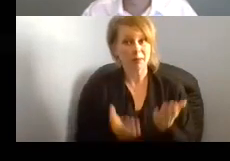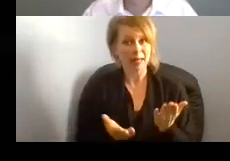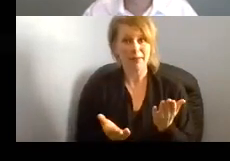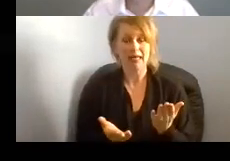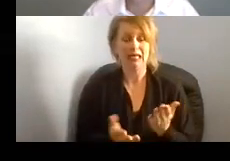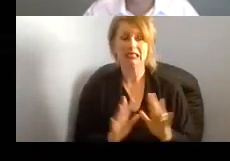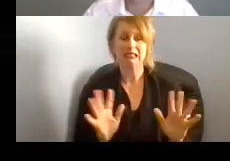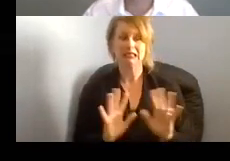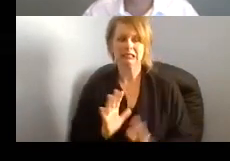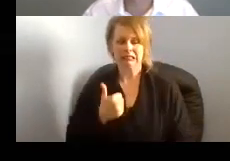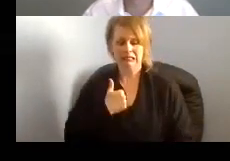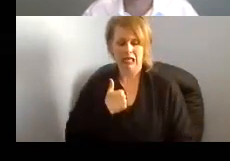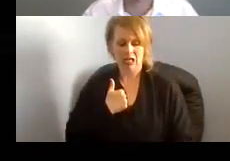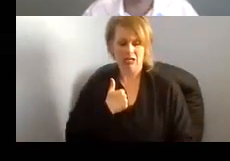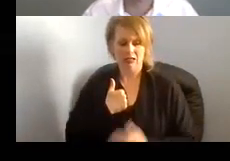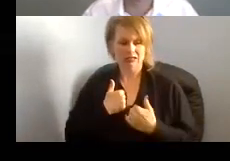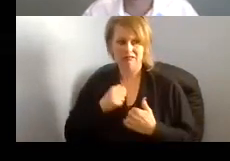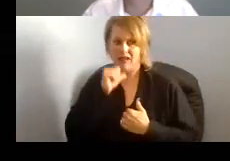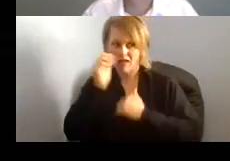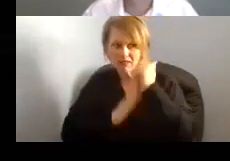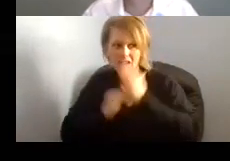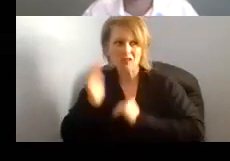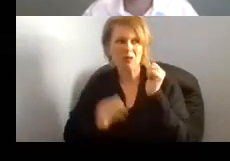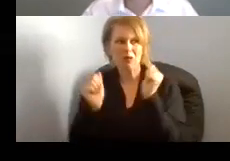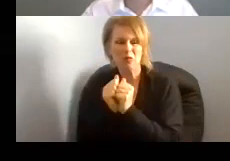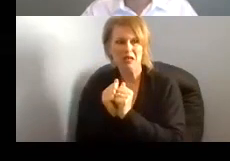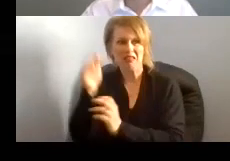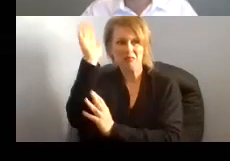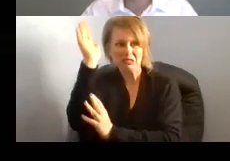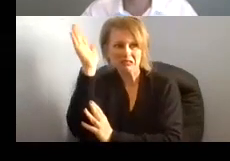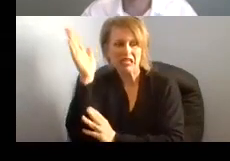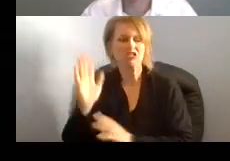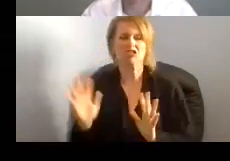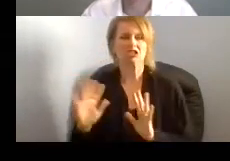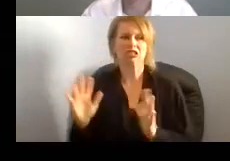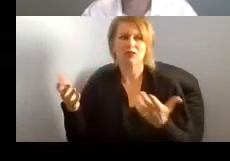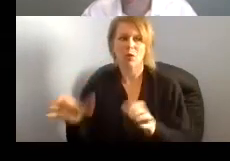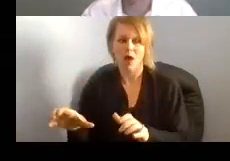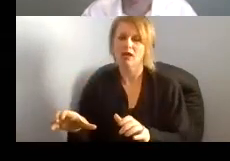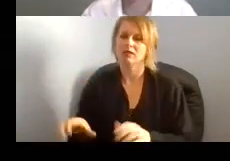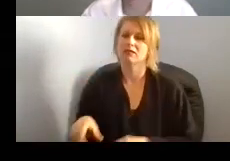self-conscious or uncomfortable in front of groups because – while they’re grieving, and they may actually not want to have